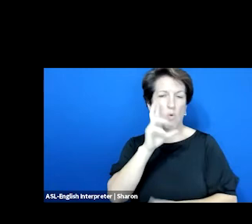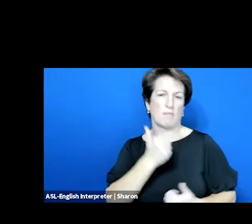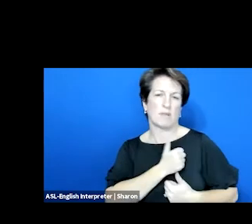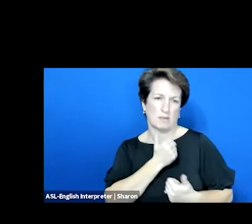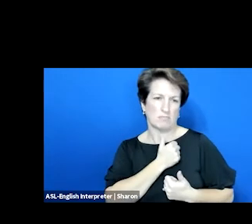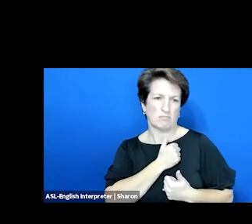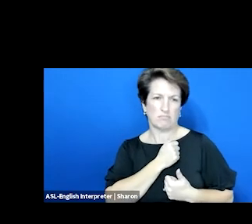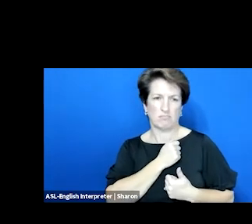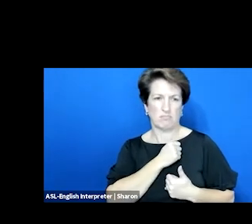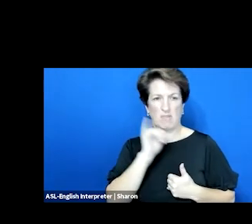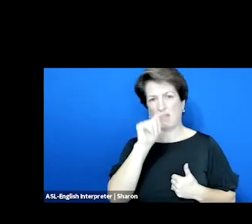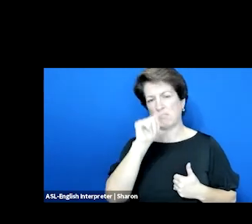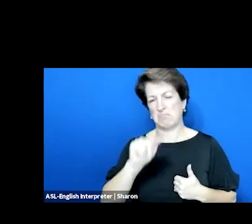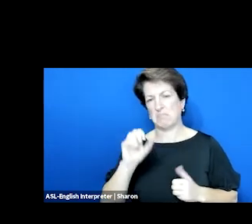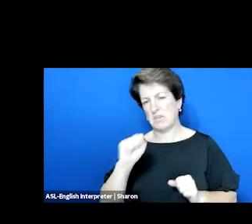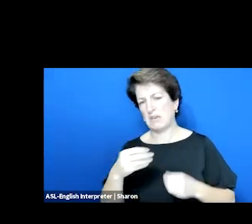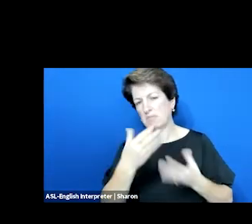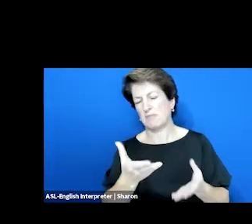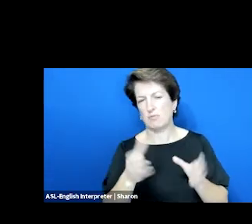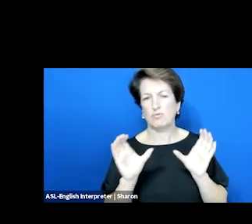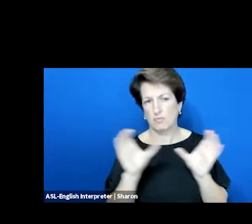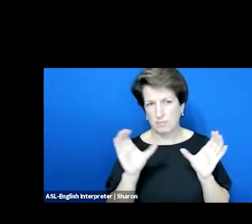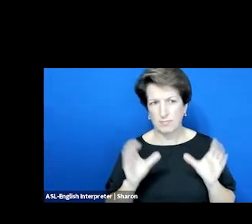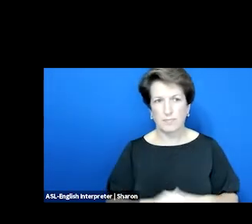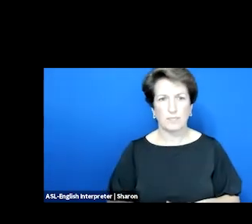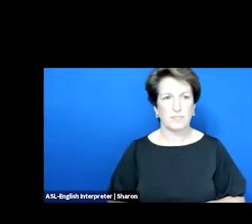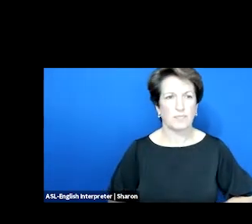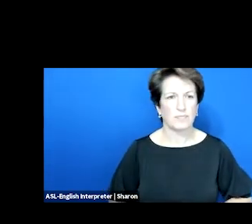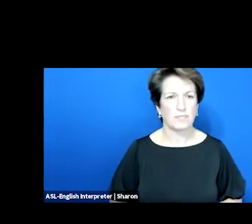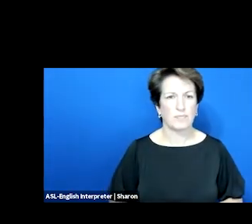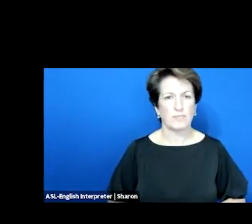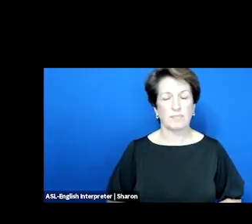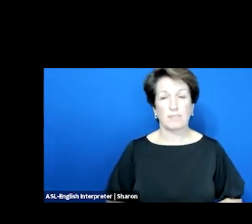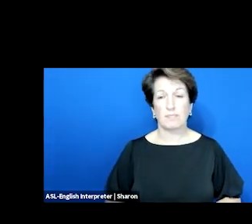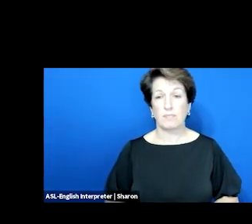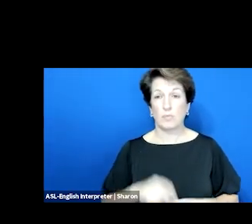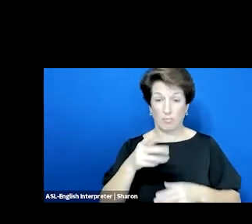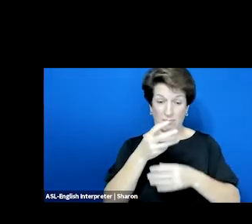vaccine that will be on your vaccine certificates. You can use a digital or printed receipt that you received from the clinic where you got your second dose, the Ontario